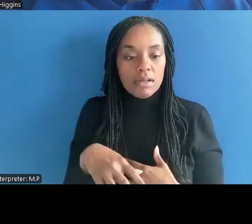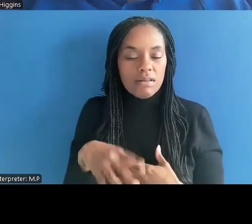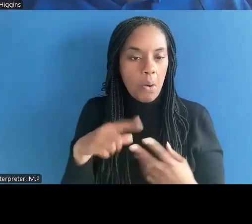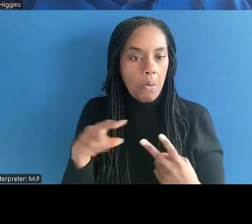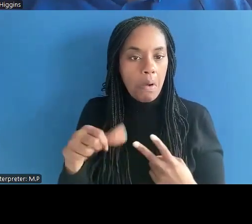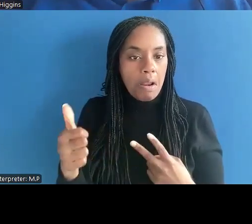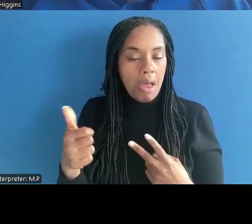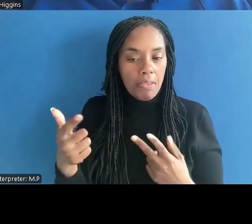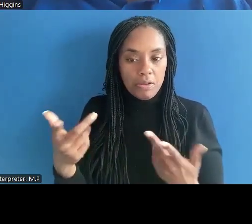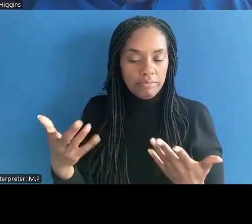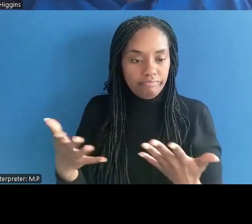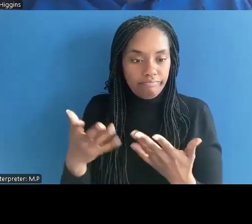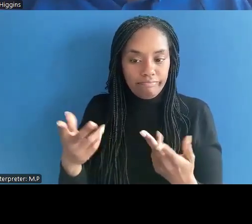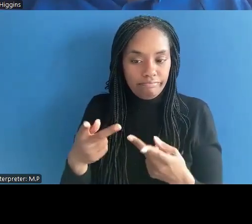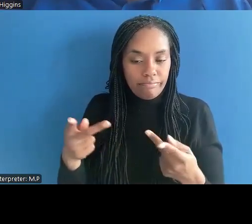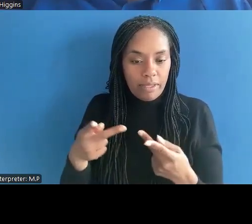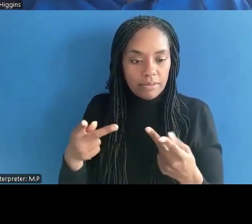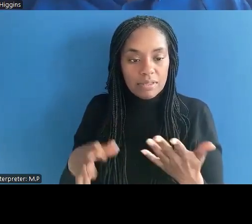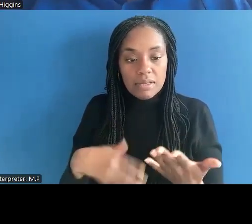you could also be Medicare eligible.